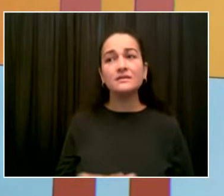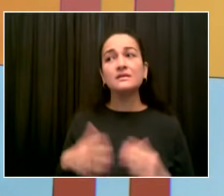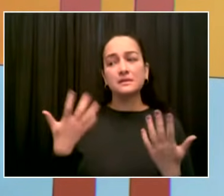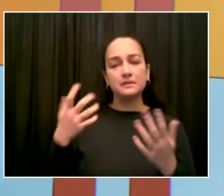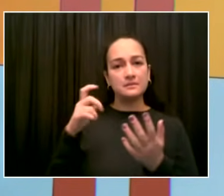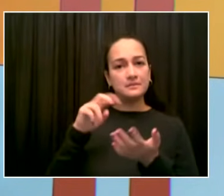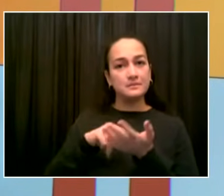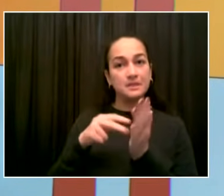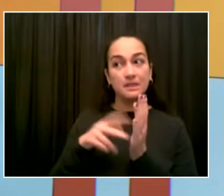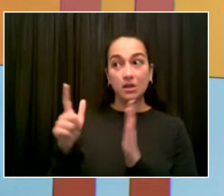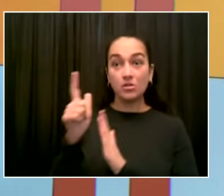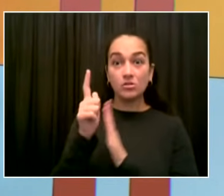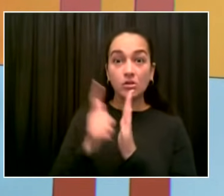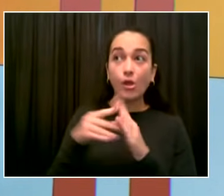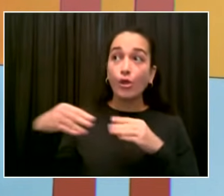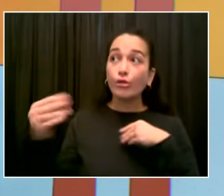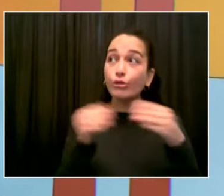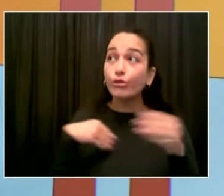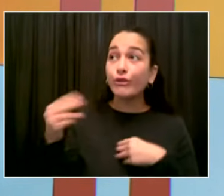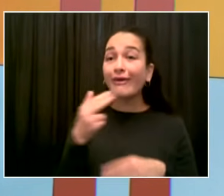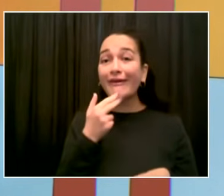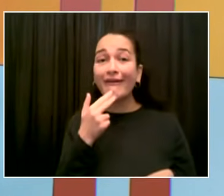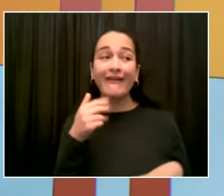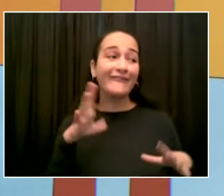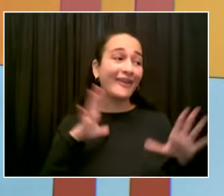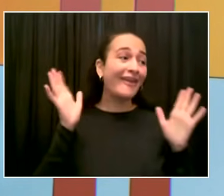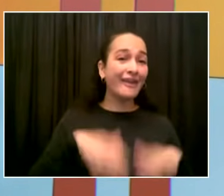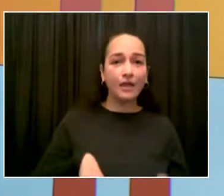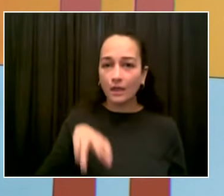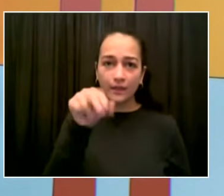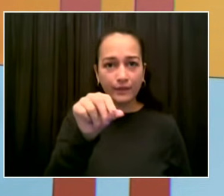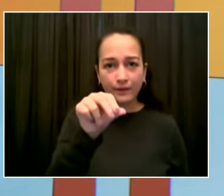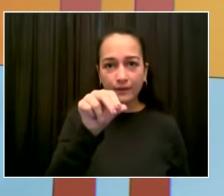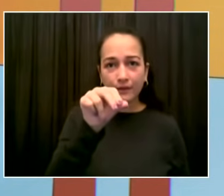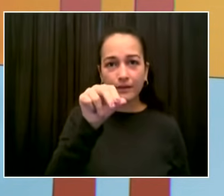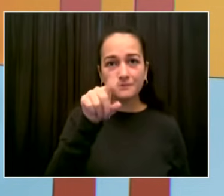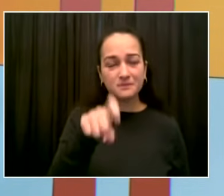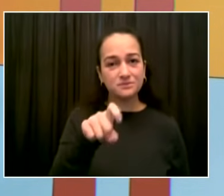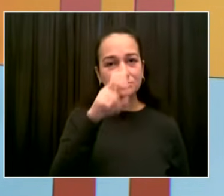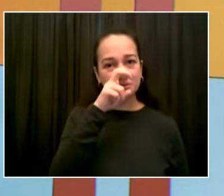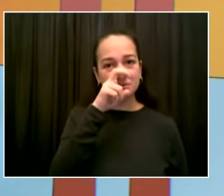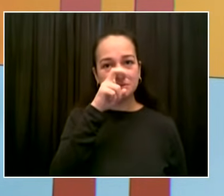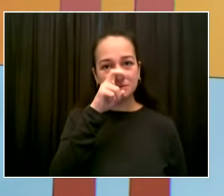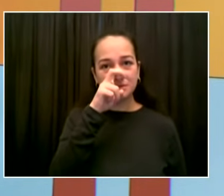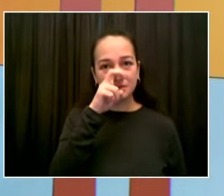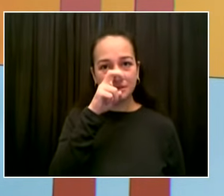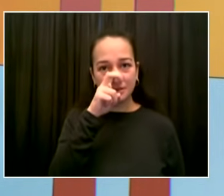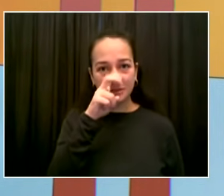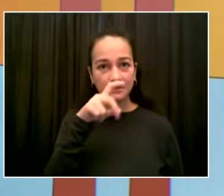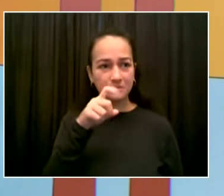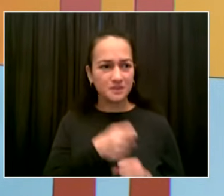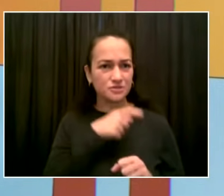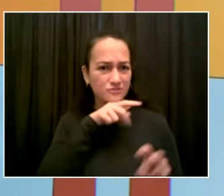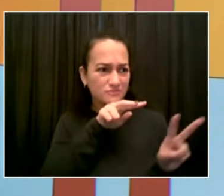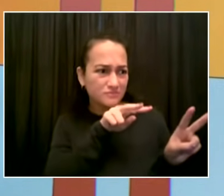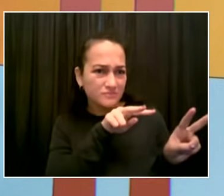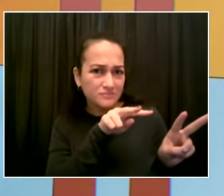IN ALL ELEMENTS OF LAW THAT WHAT E'WRE DOINGE HRE IS ABSOLUTELY APPROPRIATE AND NECESSARY.